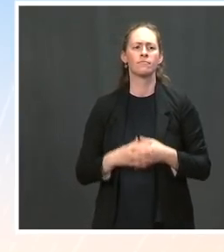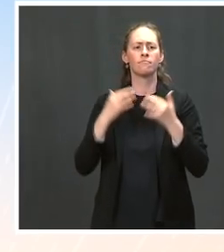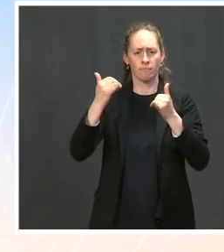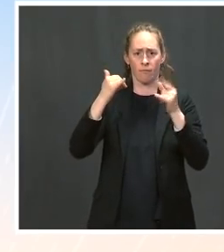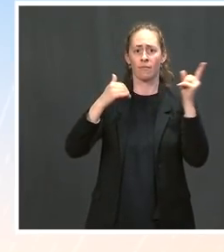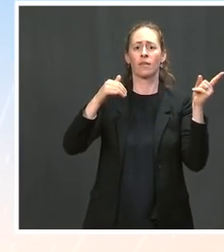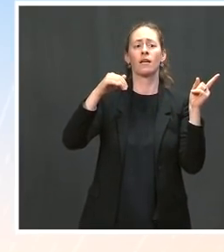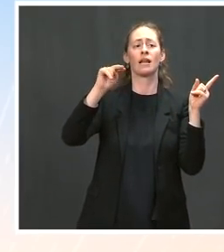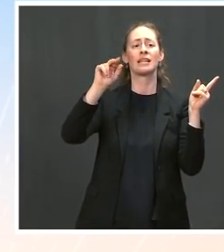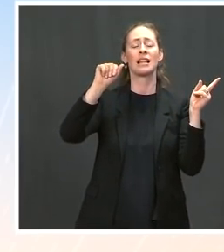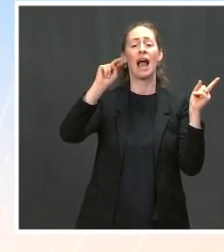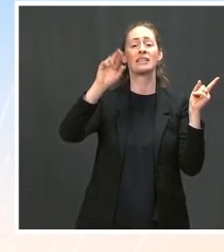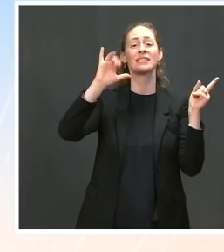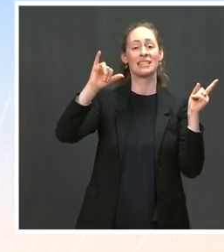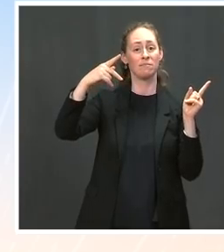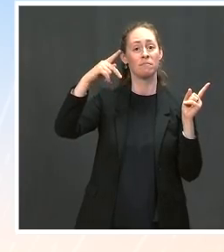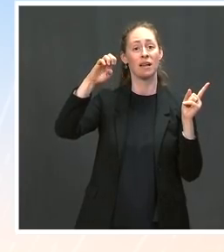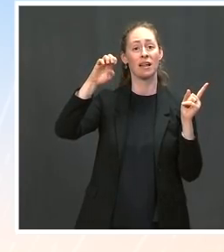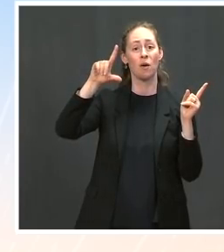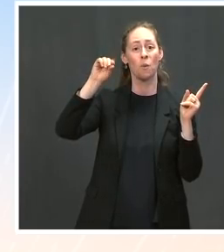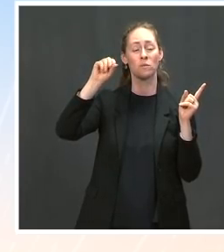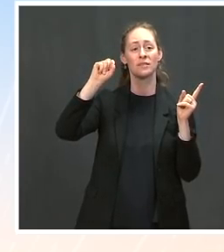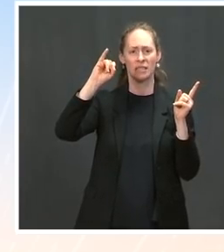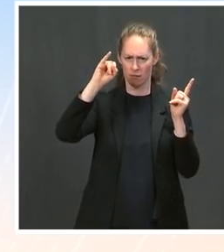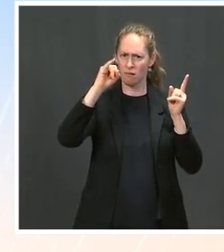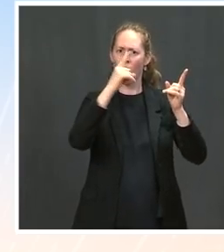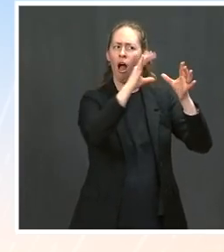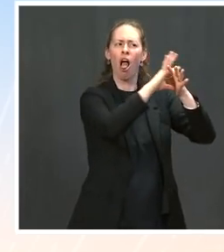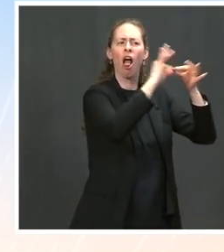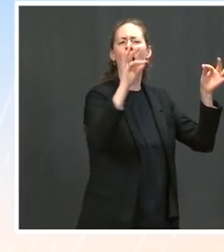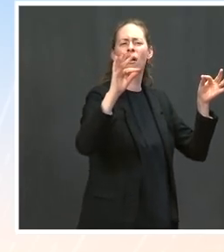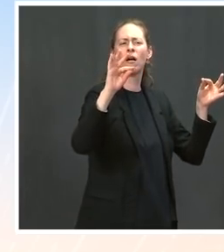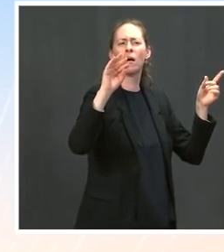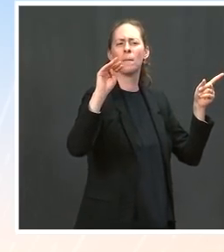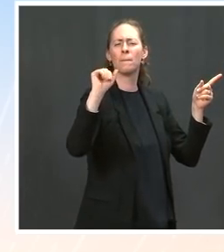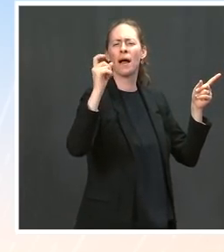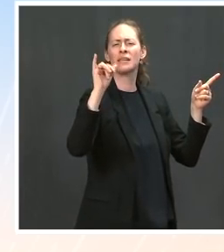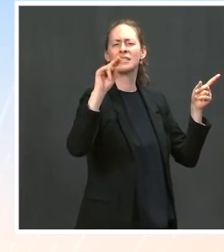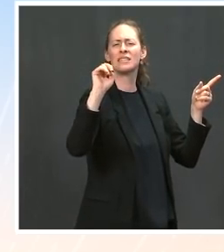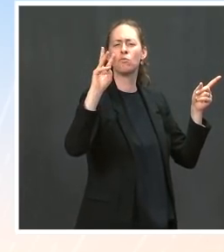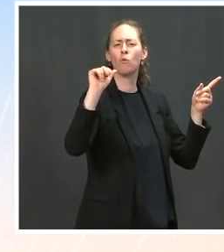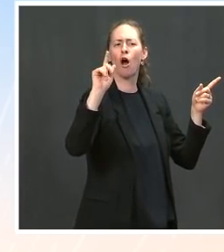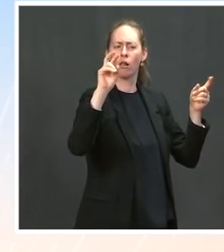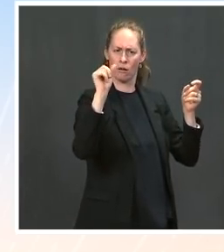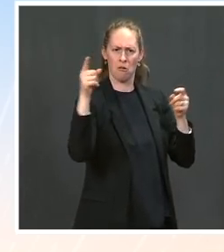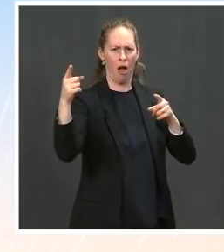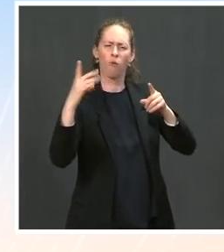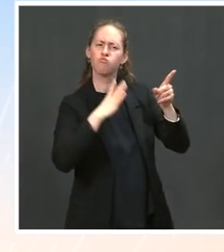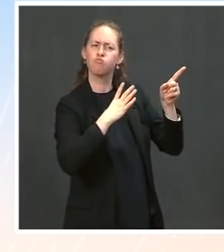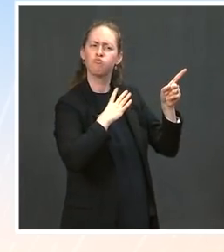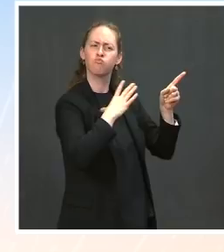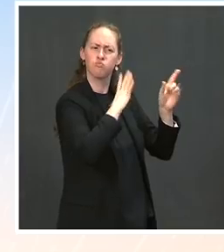Representative Waters, as you said, clarified -- she said, my actual "words don't matter." I wonder why the White House isn't also coming